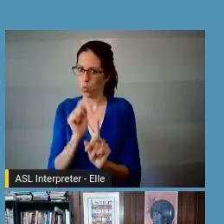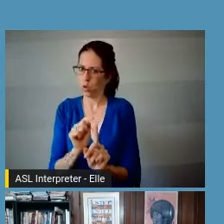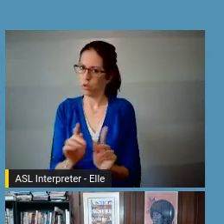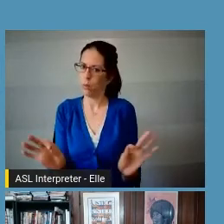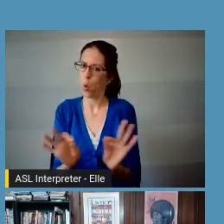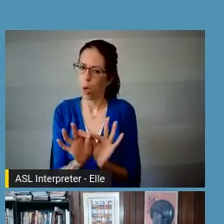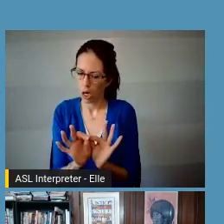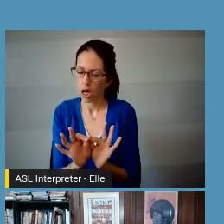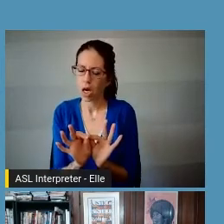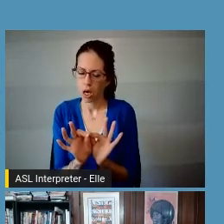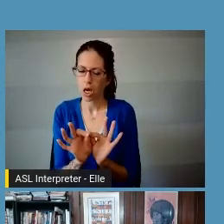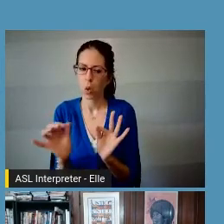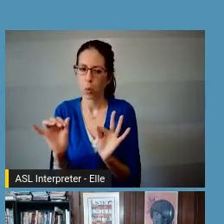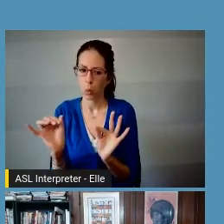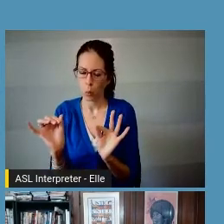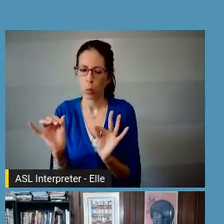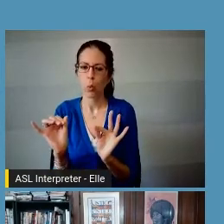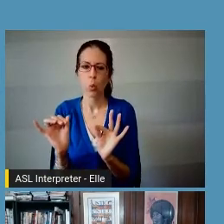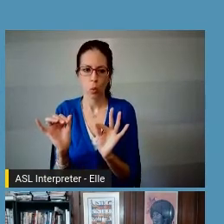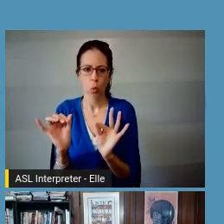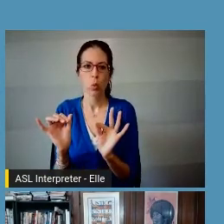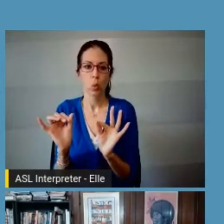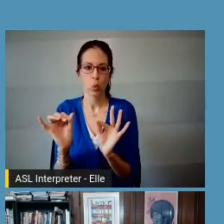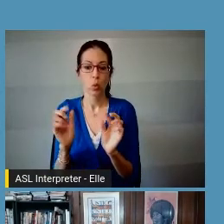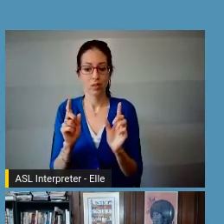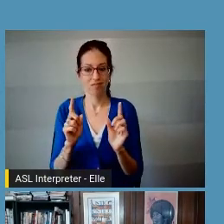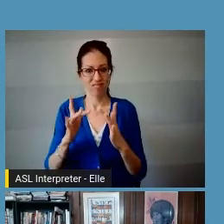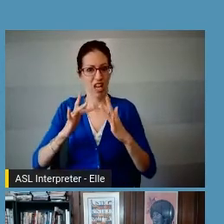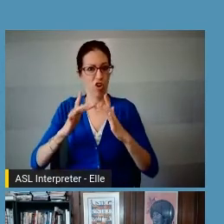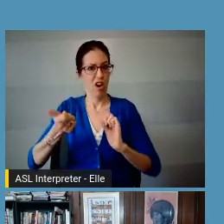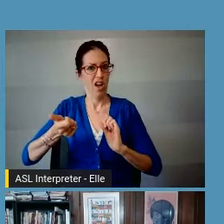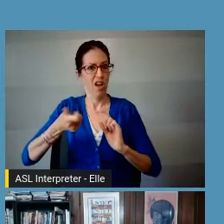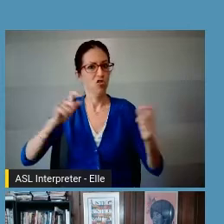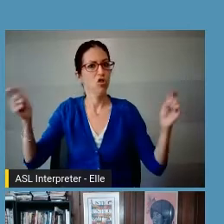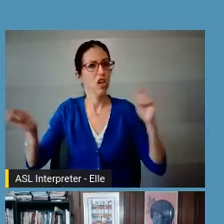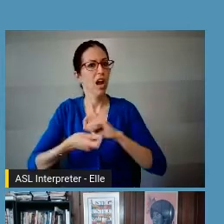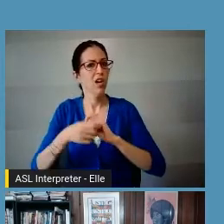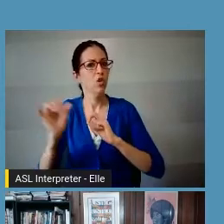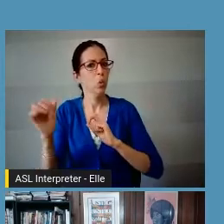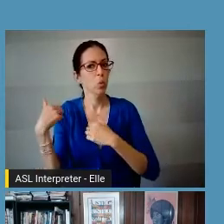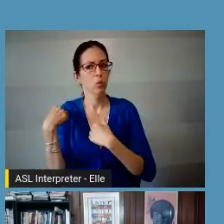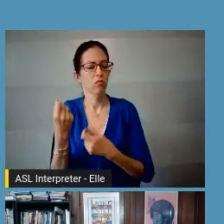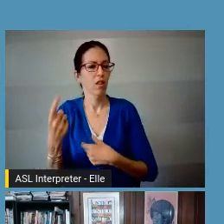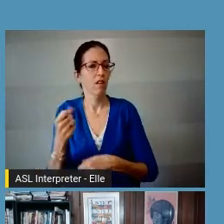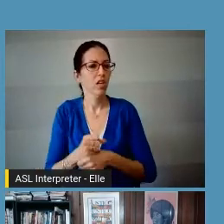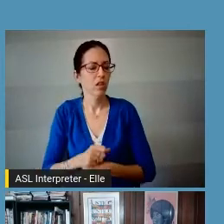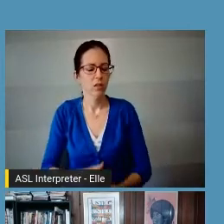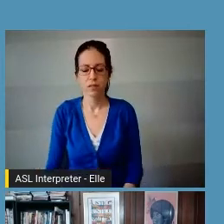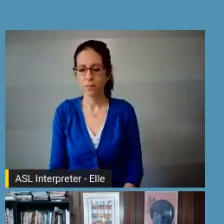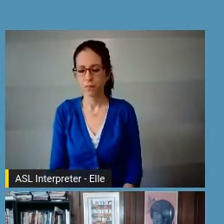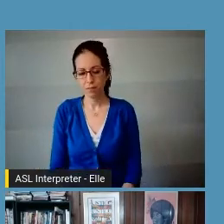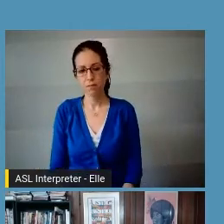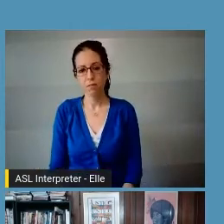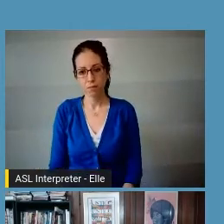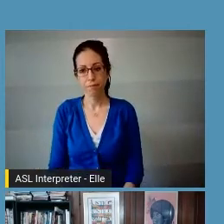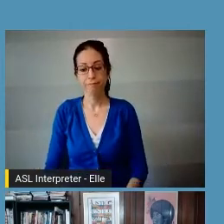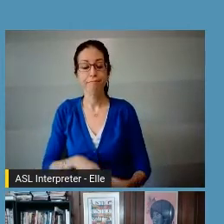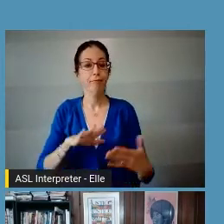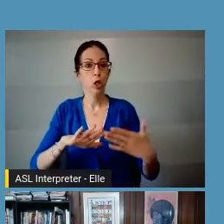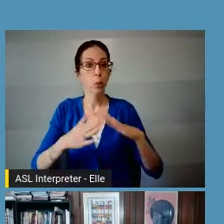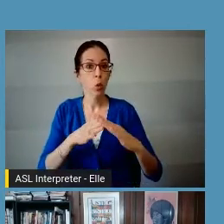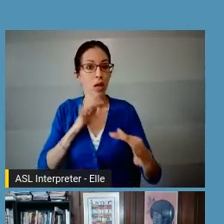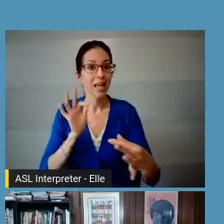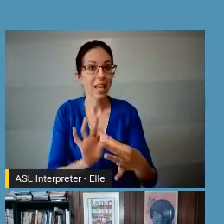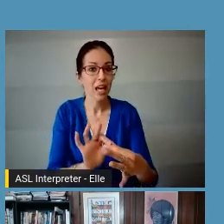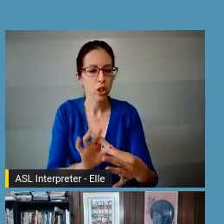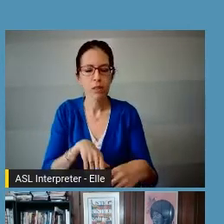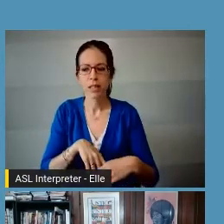as the Internet has changed. How to do community engagement and programming at a museum that